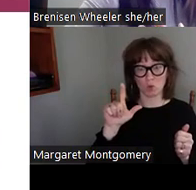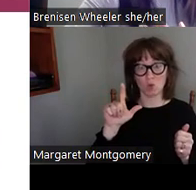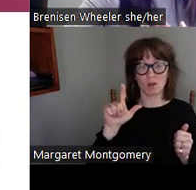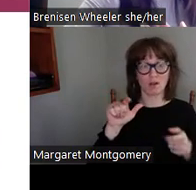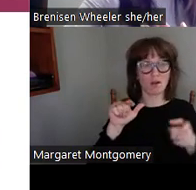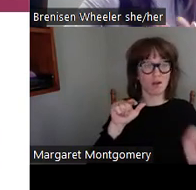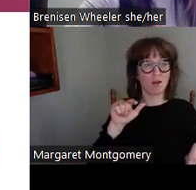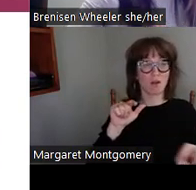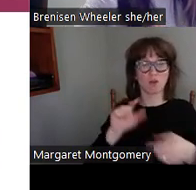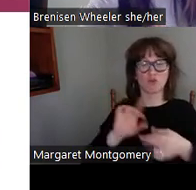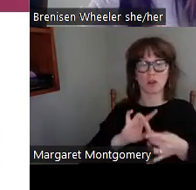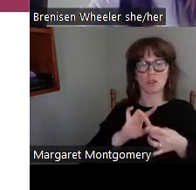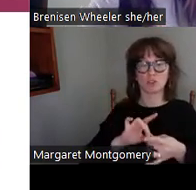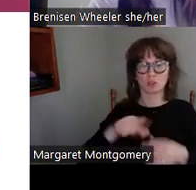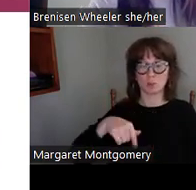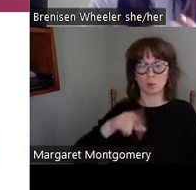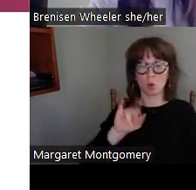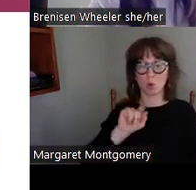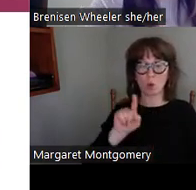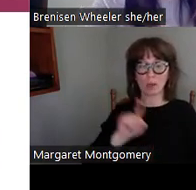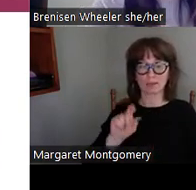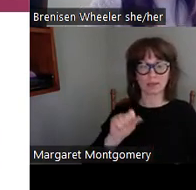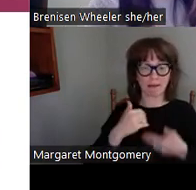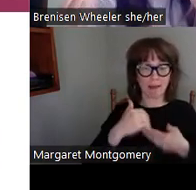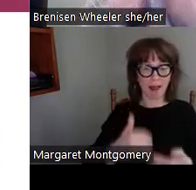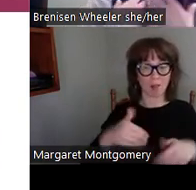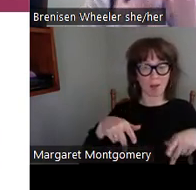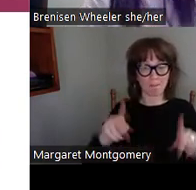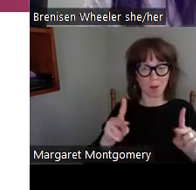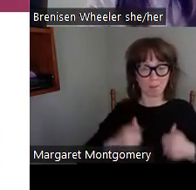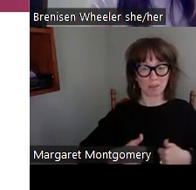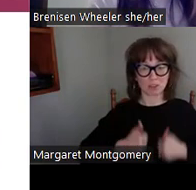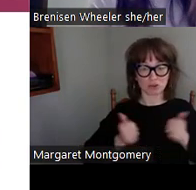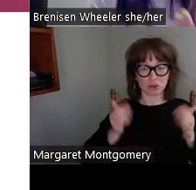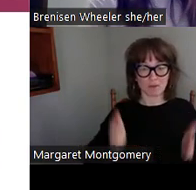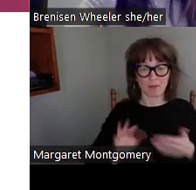12:39:06 This can be a helpful way of allowing survivors to choose their own answers to the